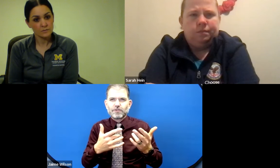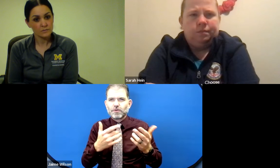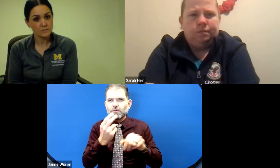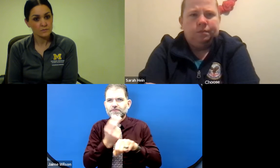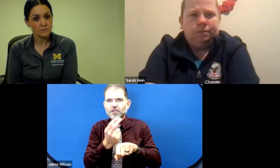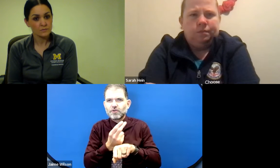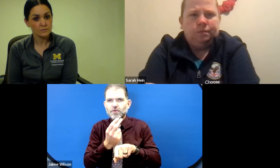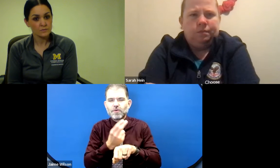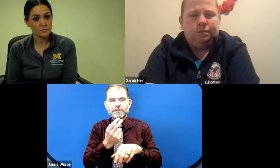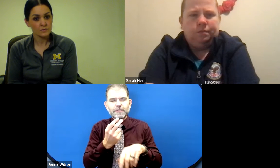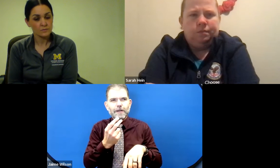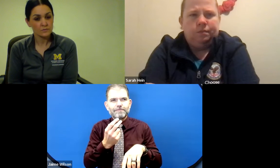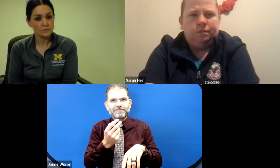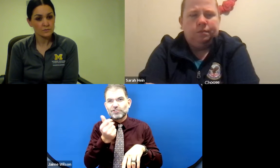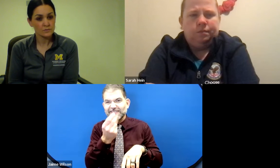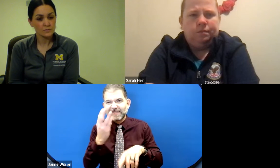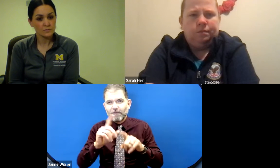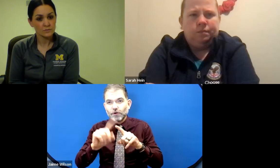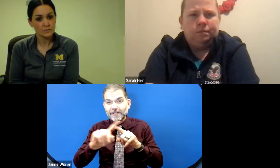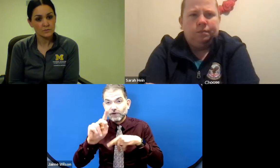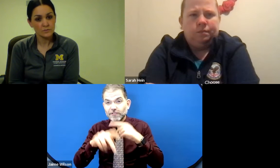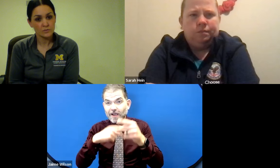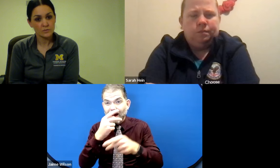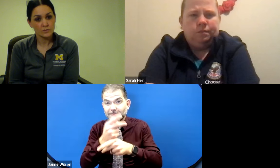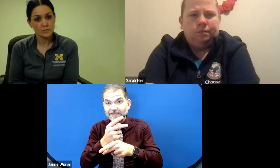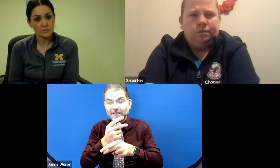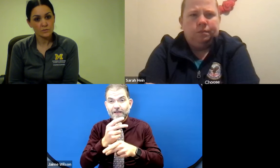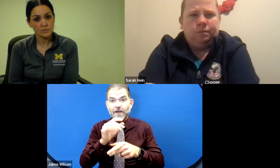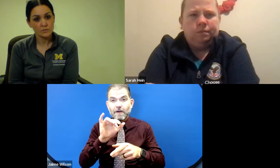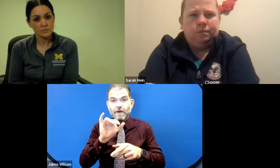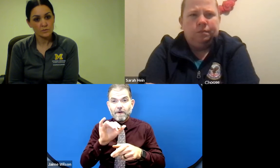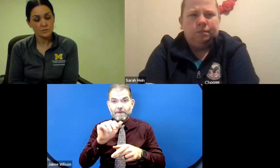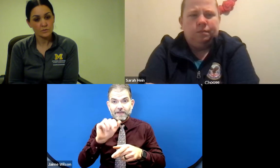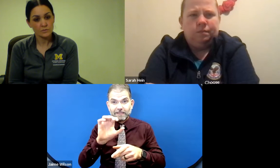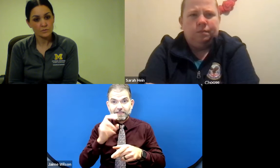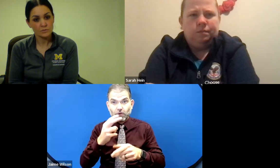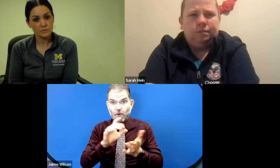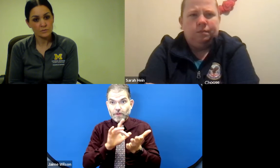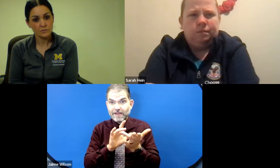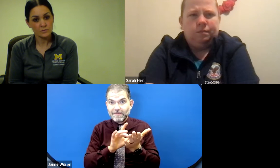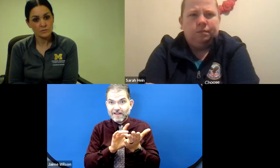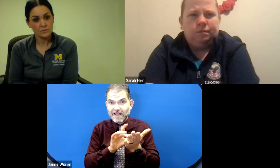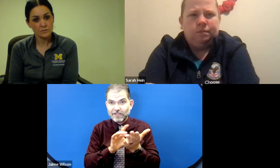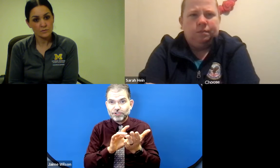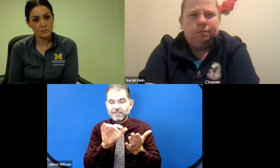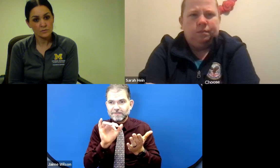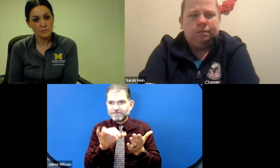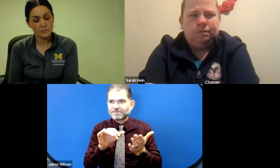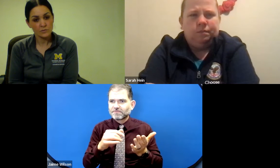ASL Interpreter: There's one medication that we tend to use ASL Interpreter: most several different types of the